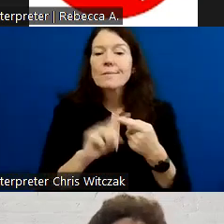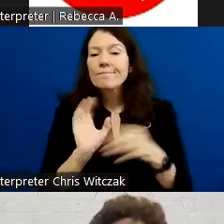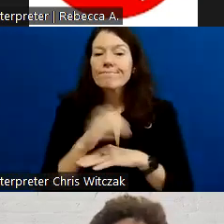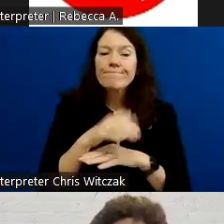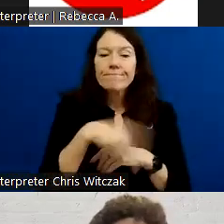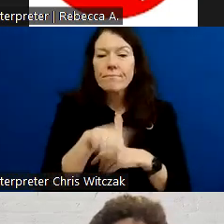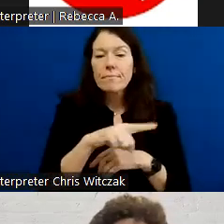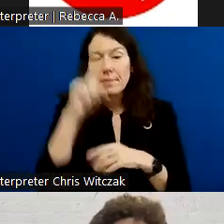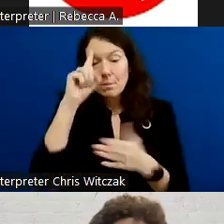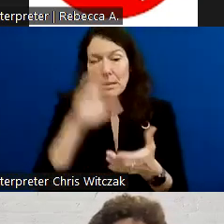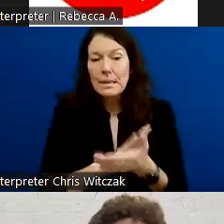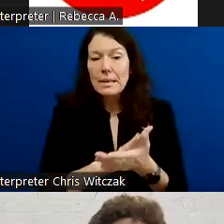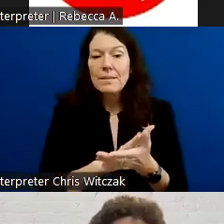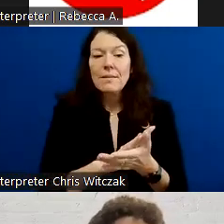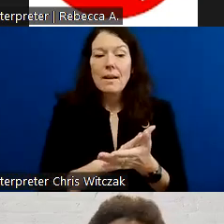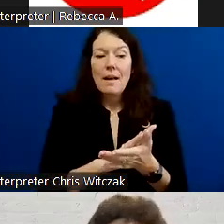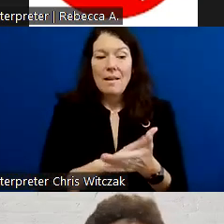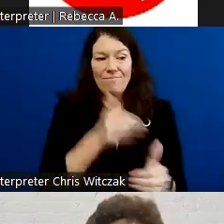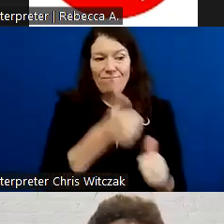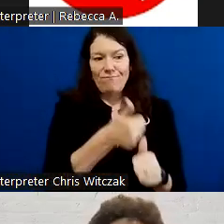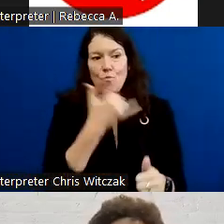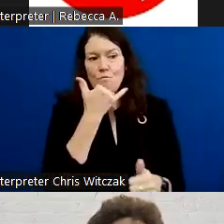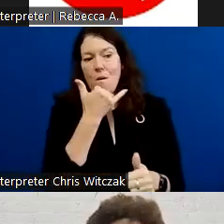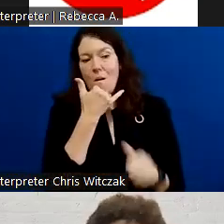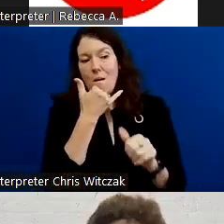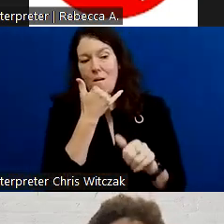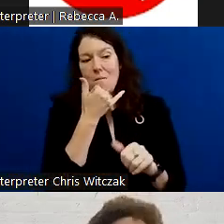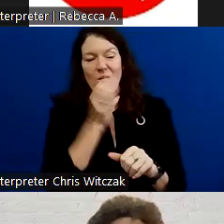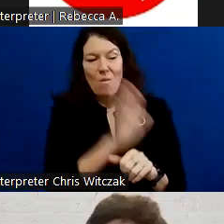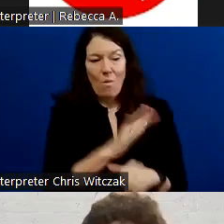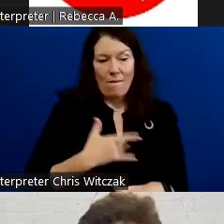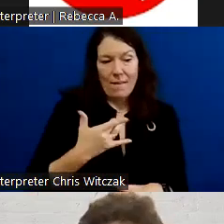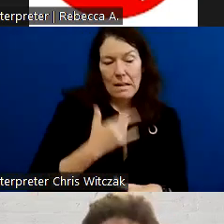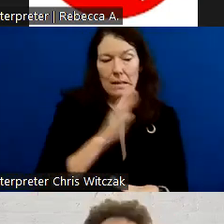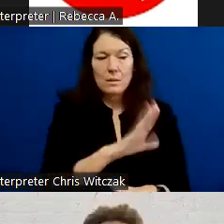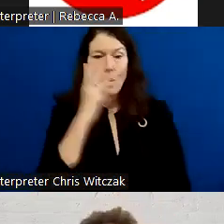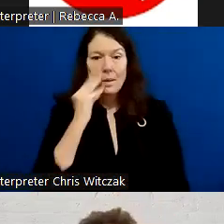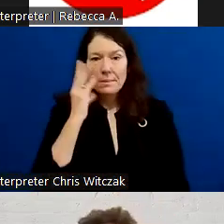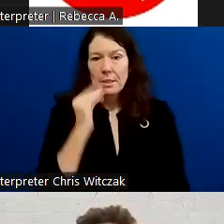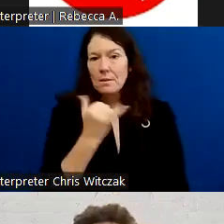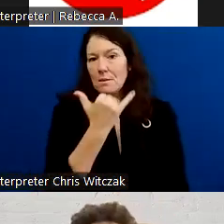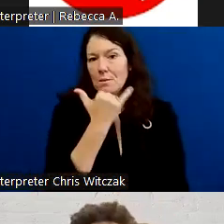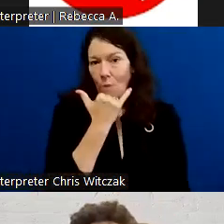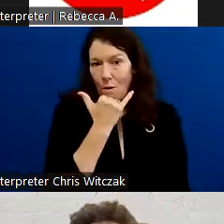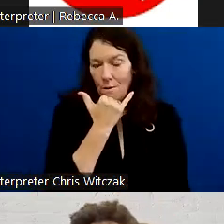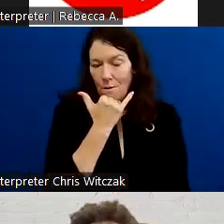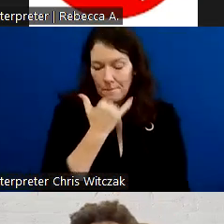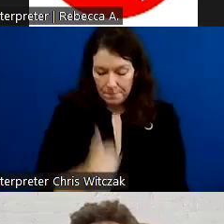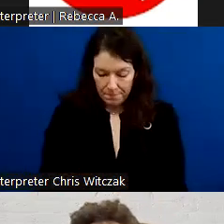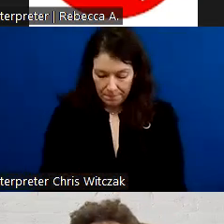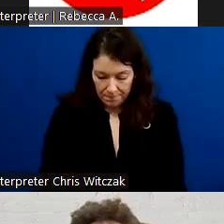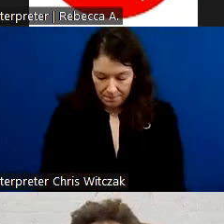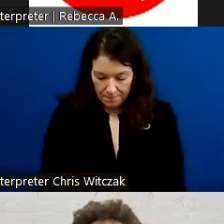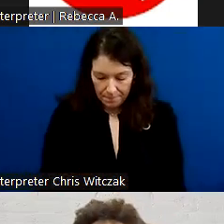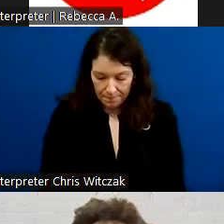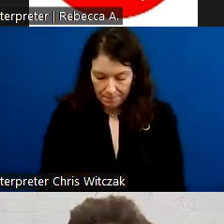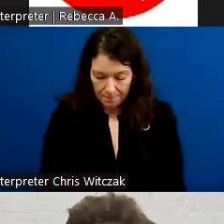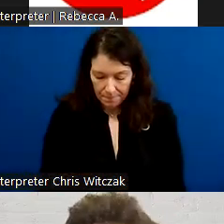they are wrong that what they're feeling and experiencing is wrong um and and not really